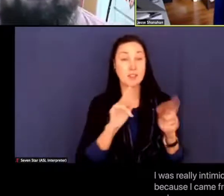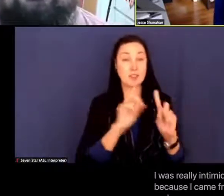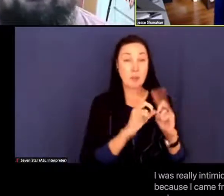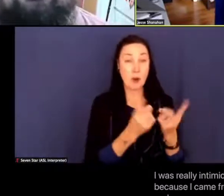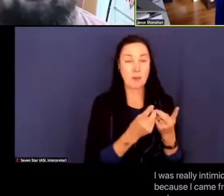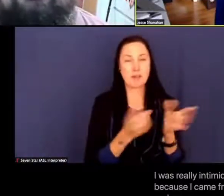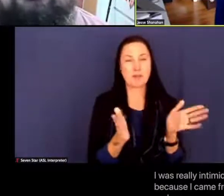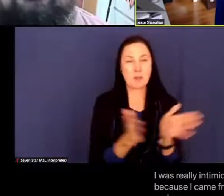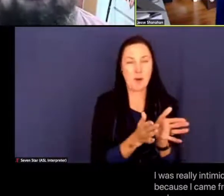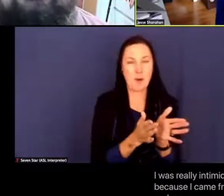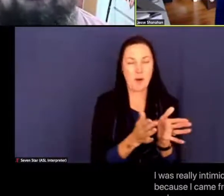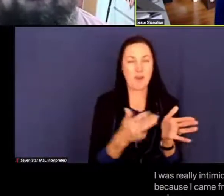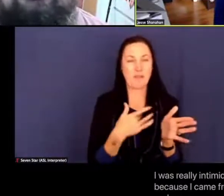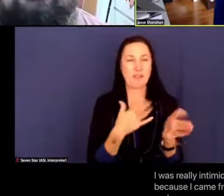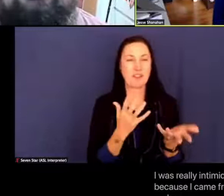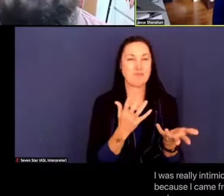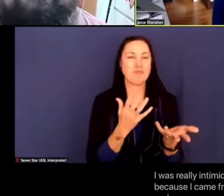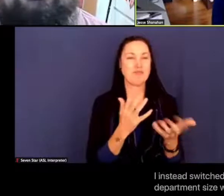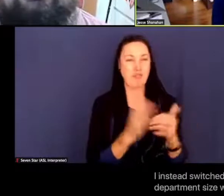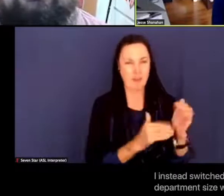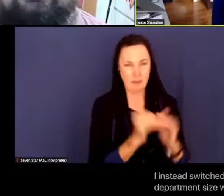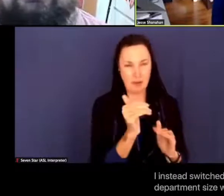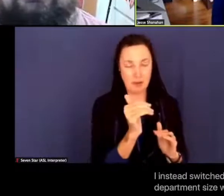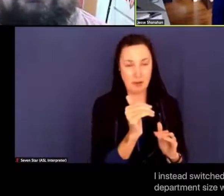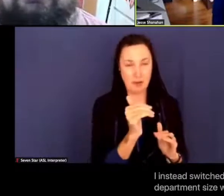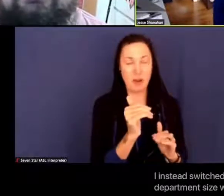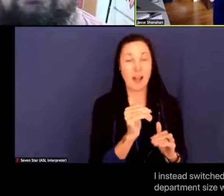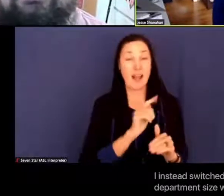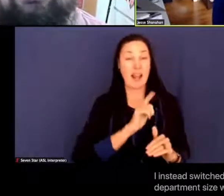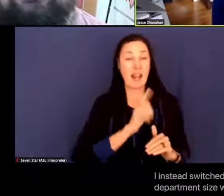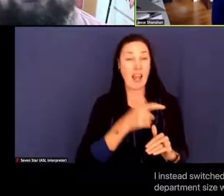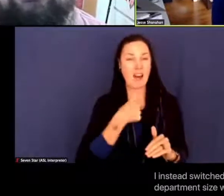but I ended up coming back to it because I don't think I could really stay away.